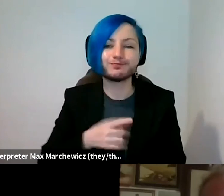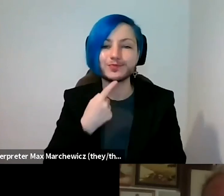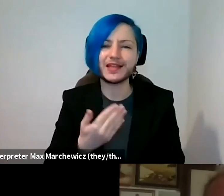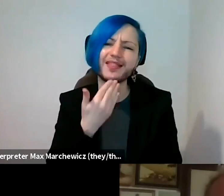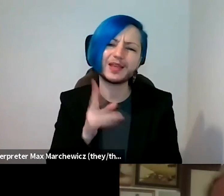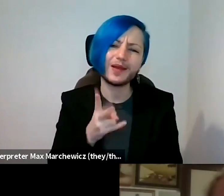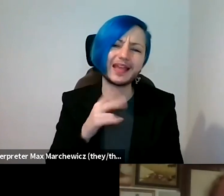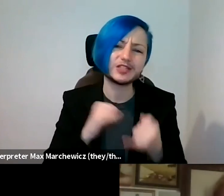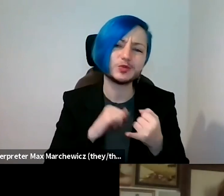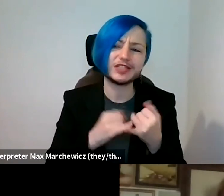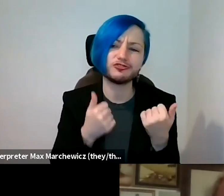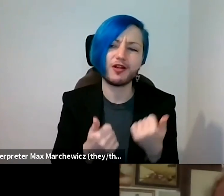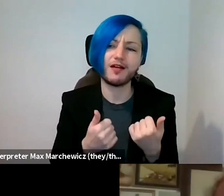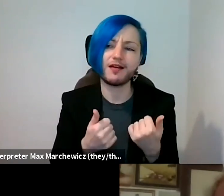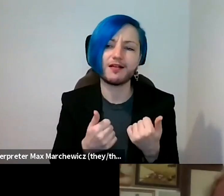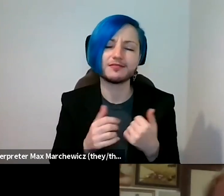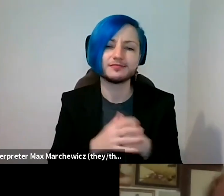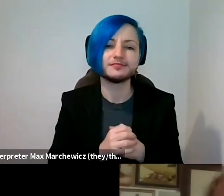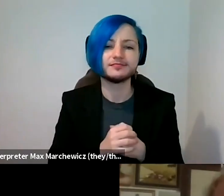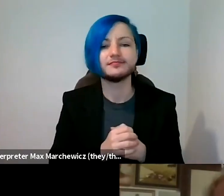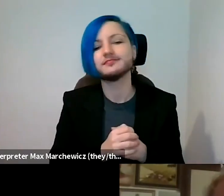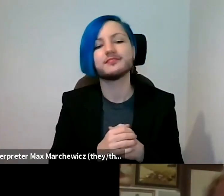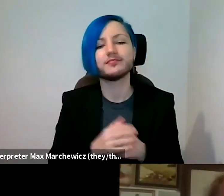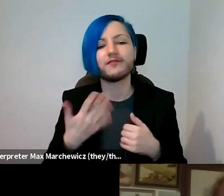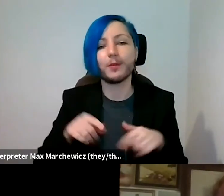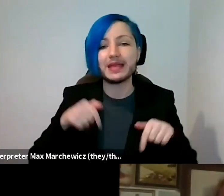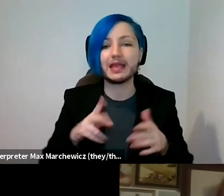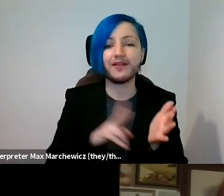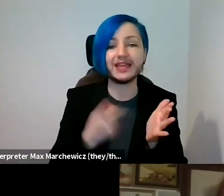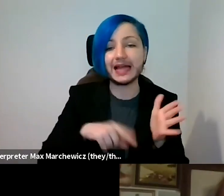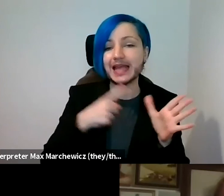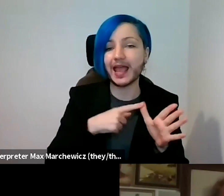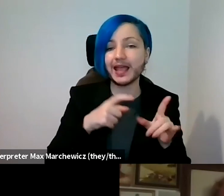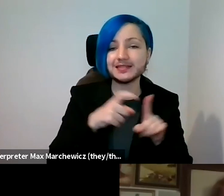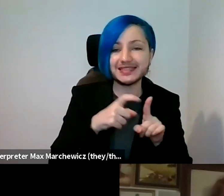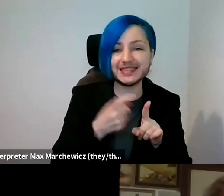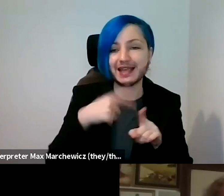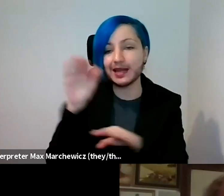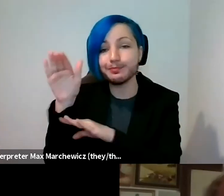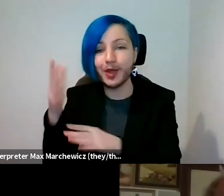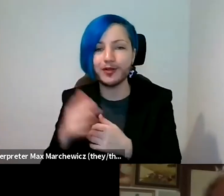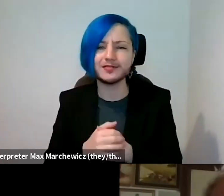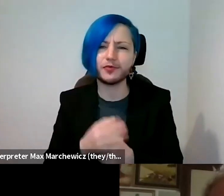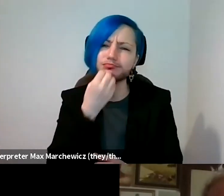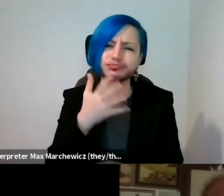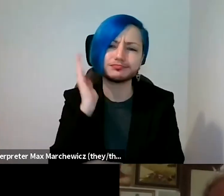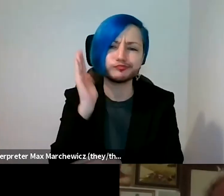Suchitra, from all of here at V&A Dundee and beyond for the tremendous presentation this lunchtime,